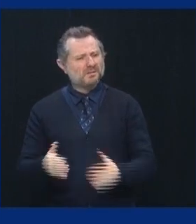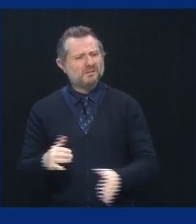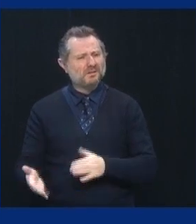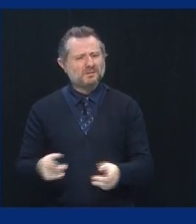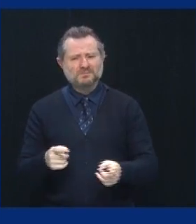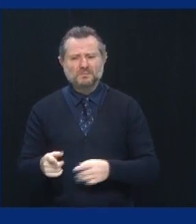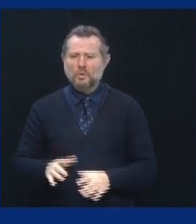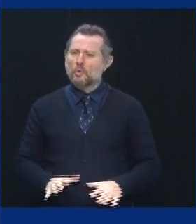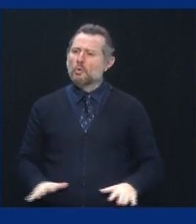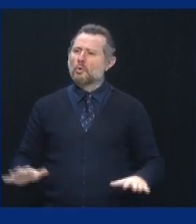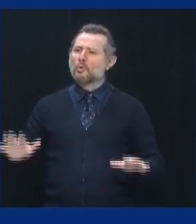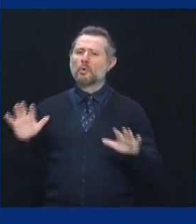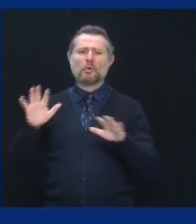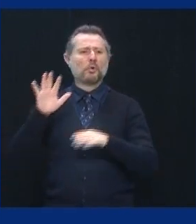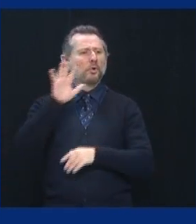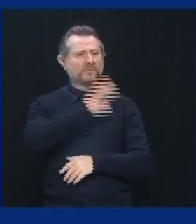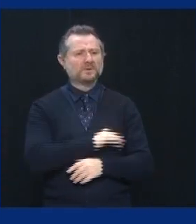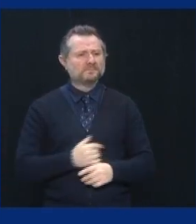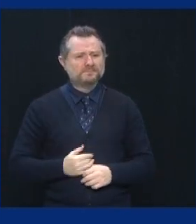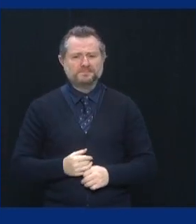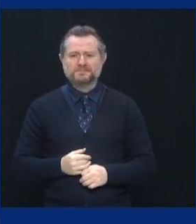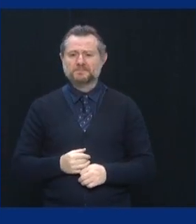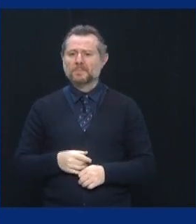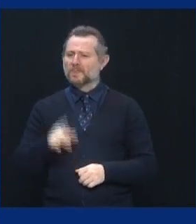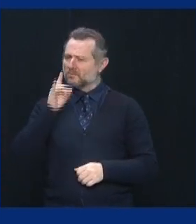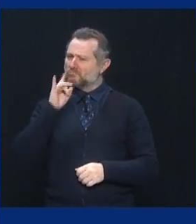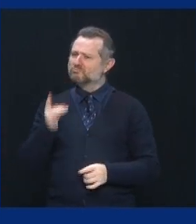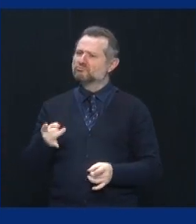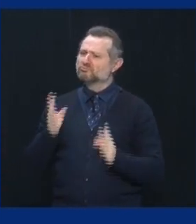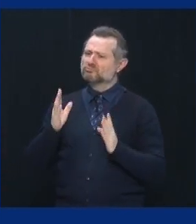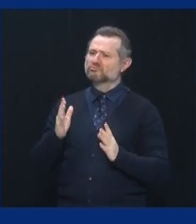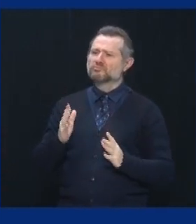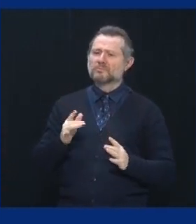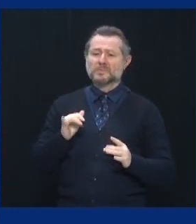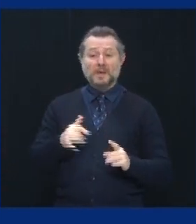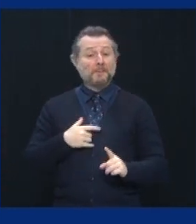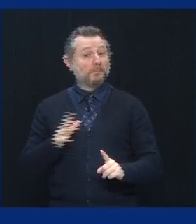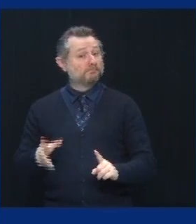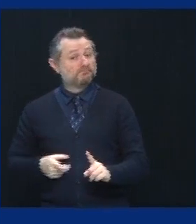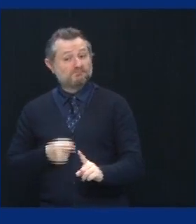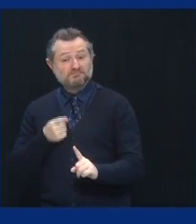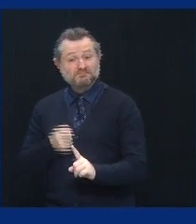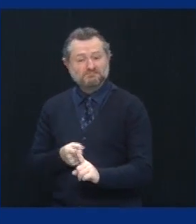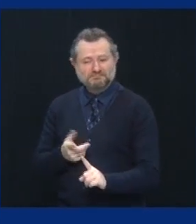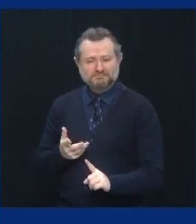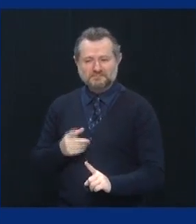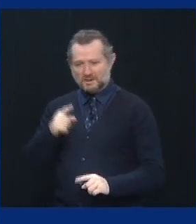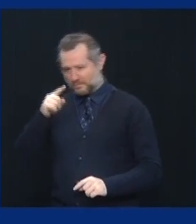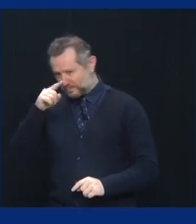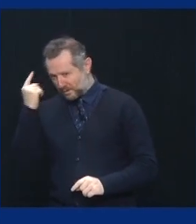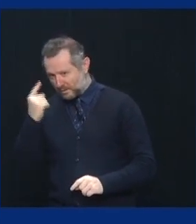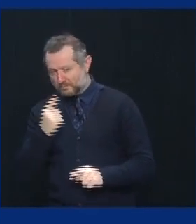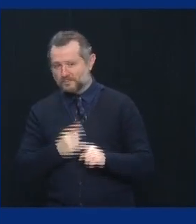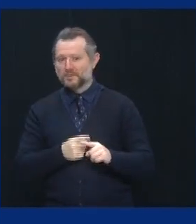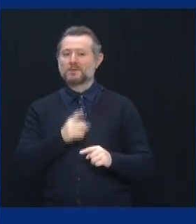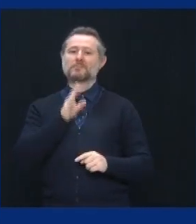THE COVID-19 PANDEMIC HAS BROUGHT A LOT OF PAIN AND SUFFERING AND DEATH THROUGHOUT